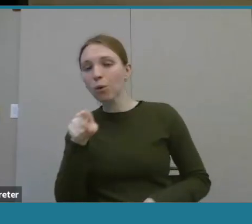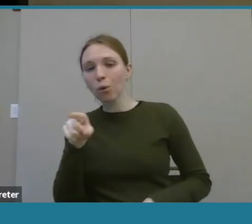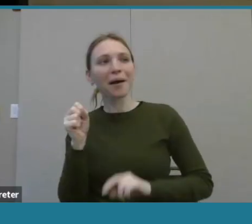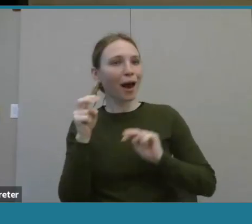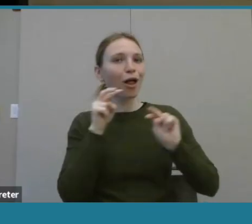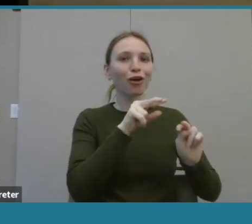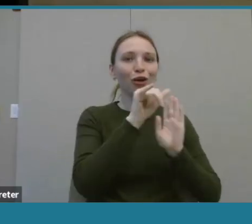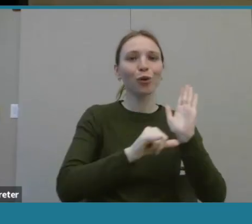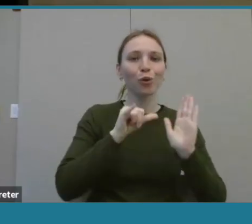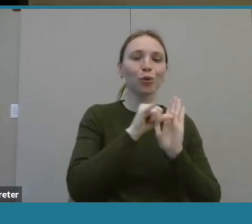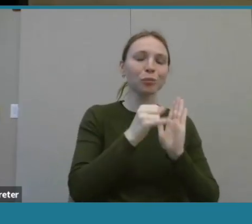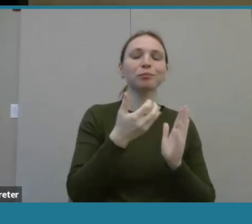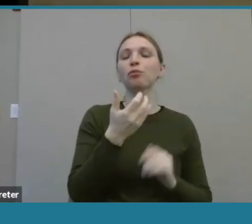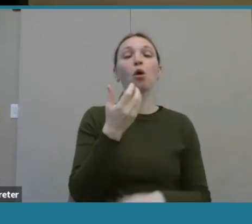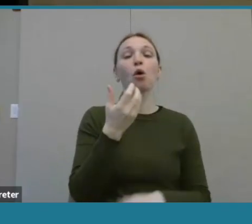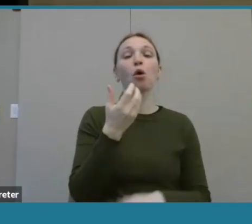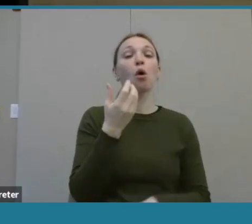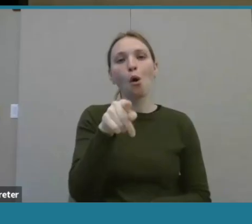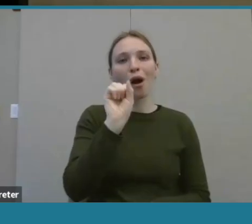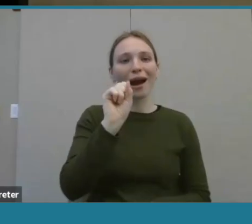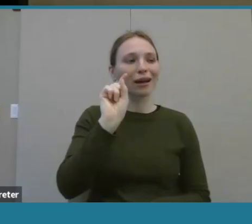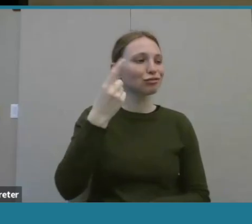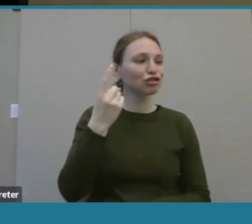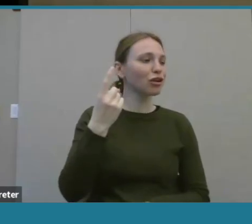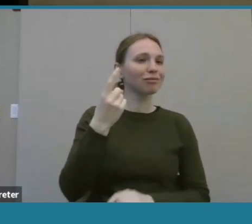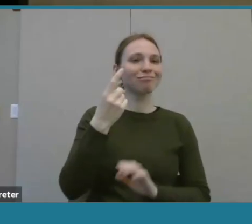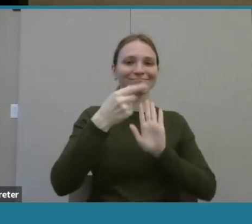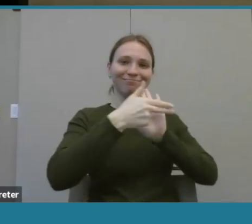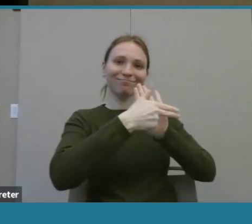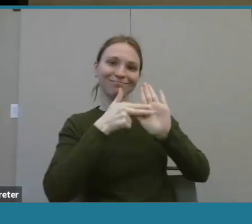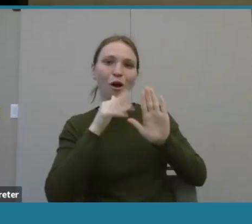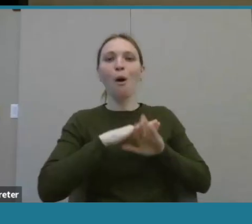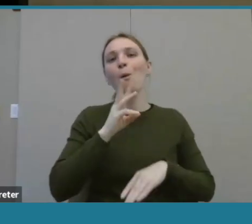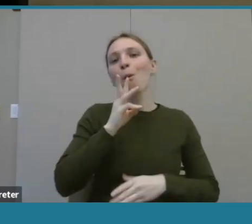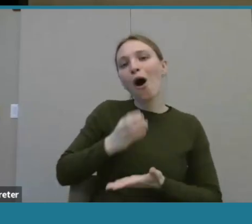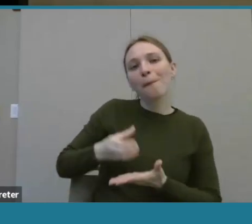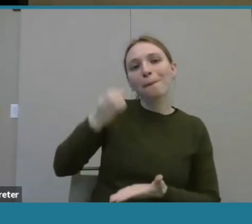Otherwise, you can just shout out the Cultural Access Collaborative on your water bottle or notebook or other thing you carry around.